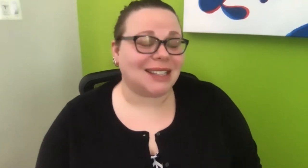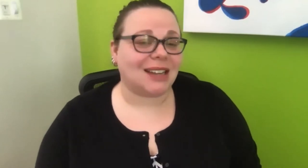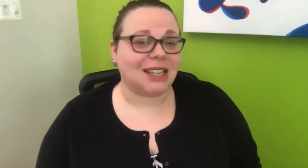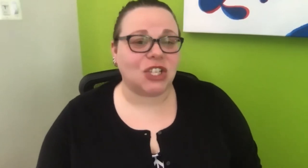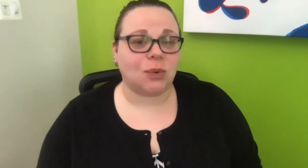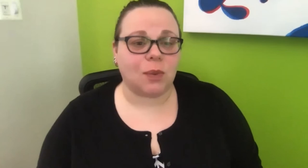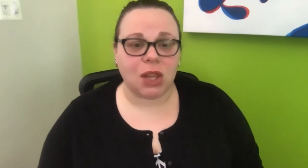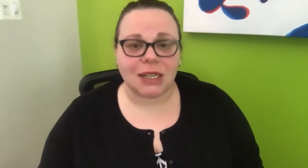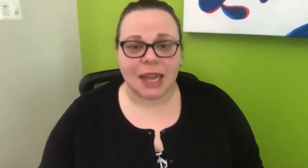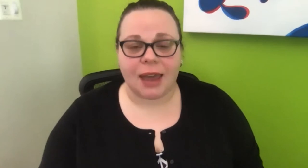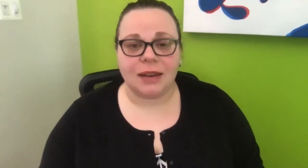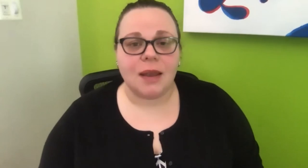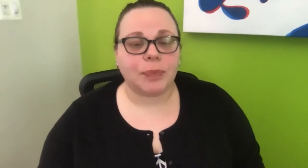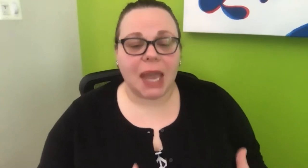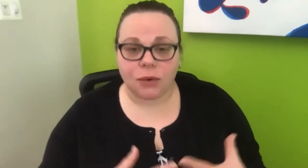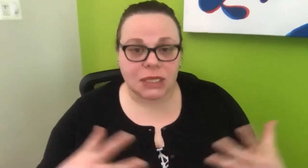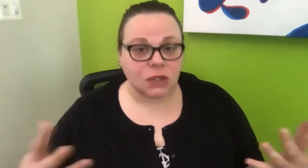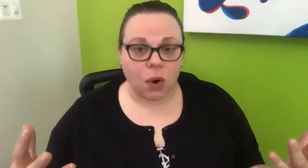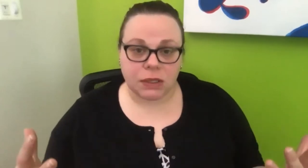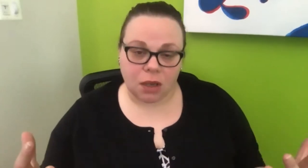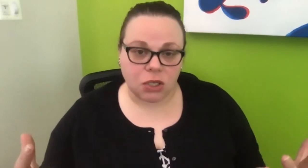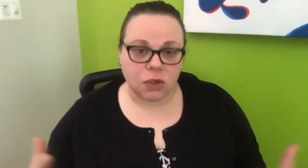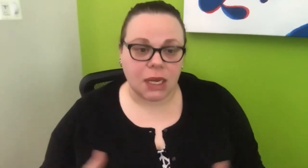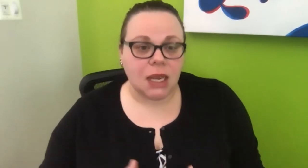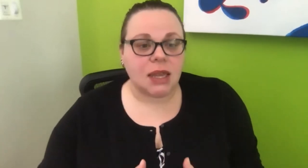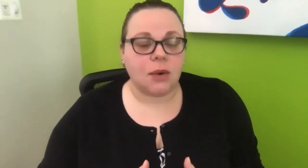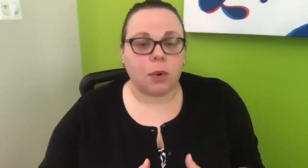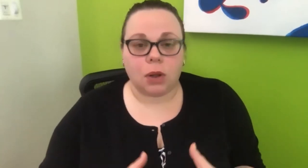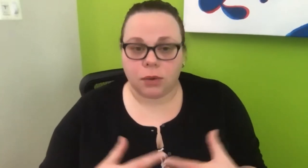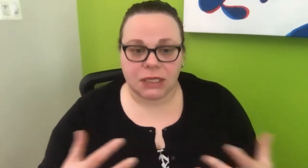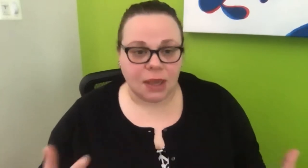And we looked at counties across the country that were closing down polling places